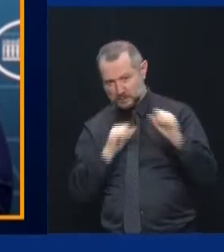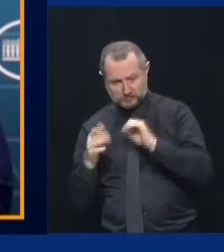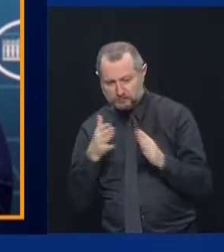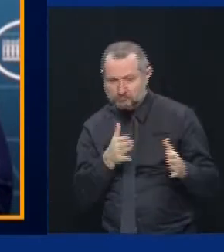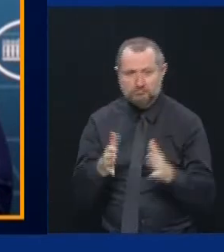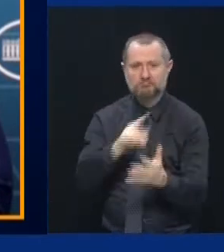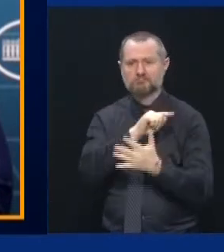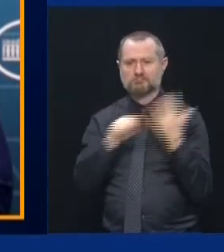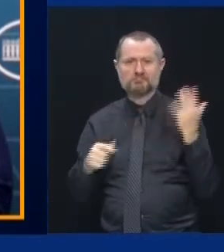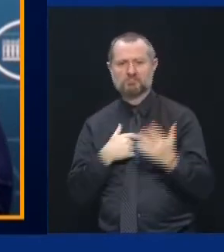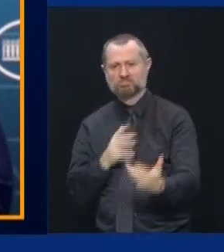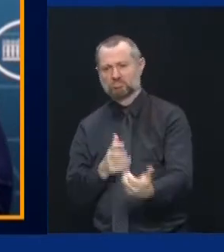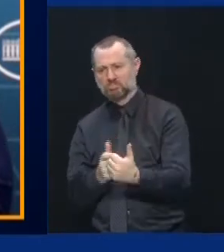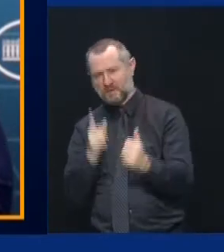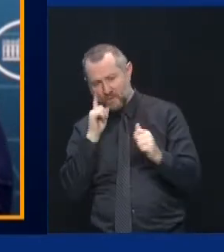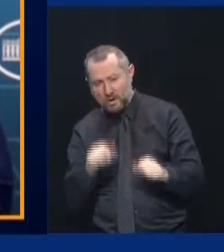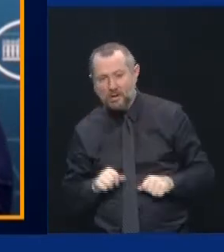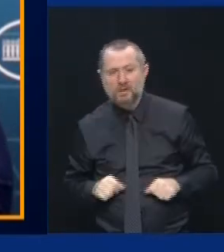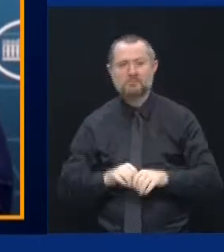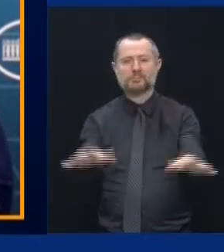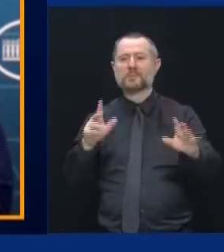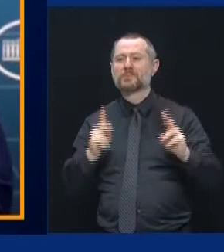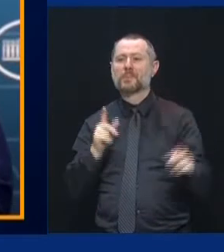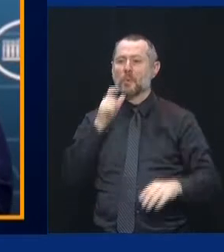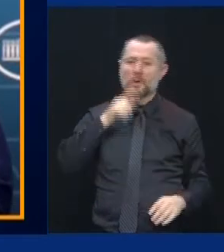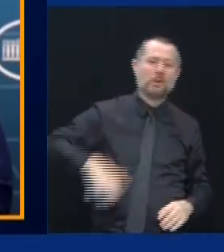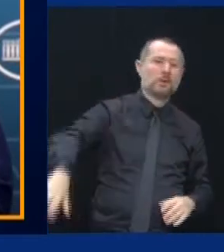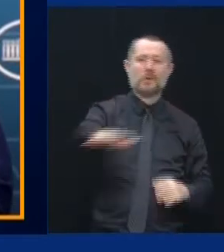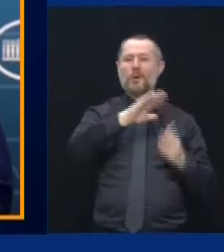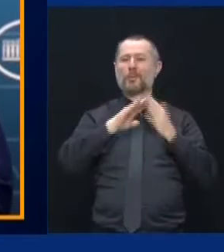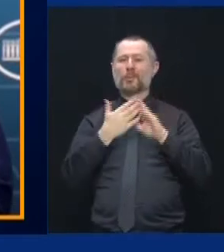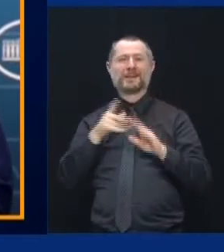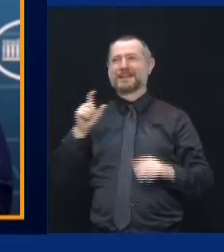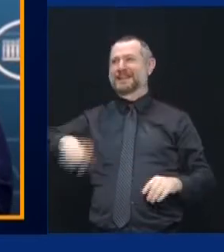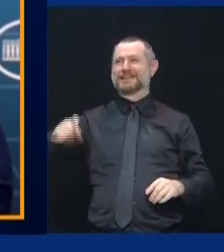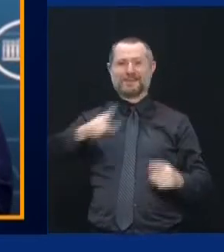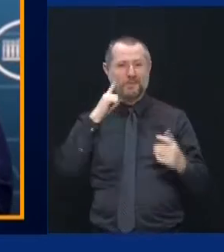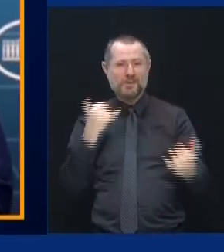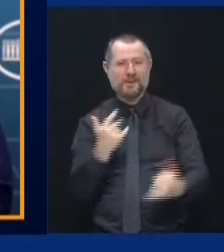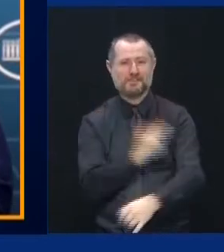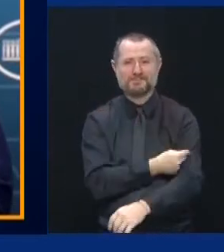THE LARGE NUMBER, THE EXTENDED HOURS. THESE ARE NO DOUBT THE MOST EFFECTIVE WAY TO GET THE VACCINE